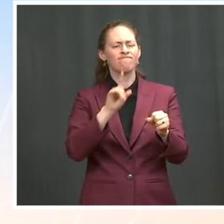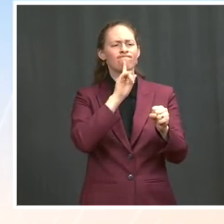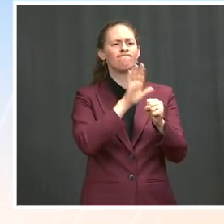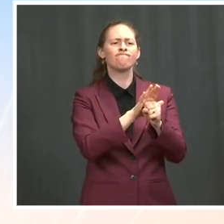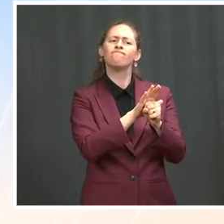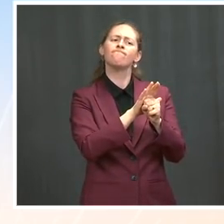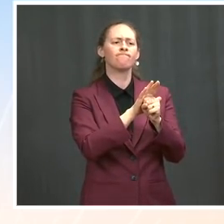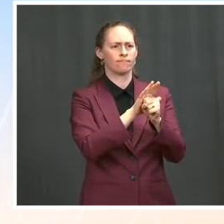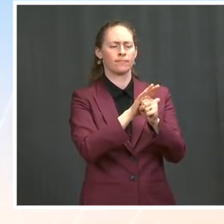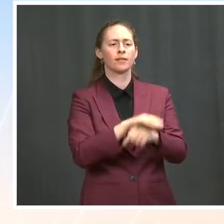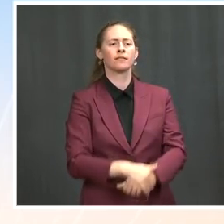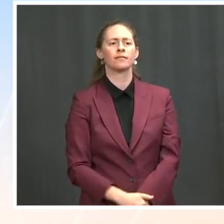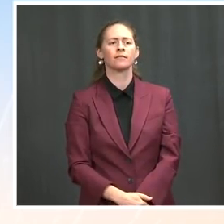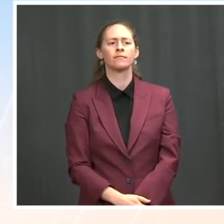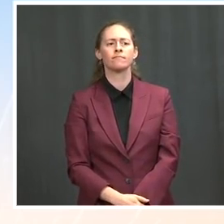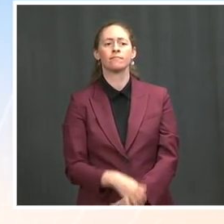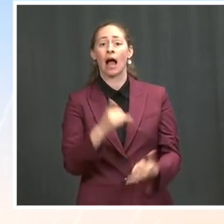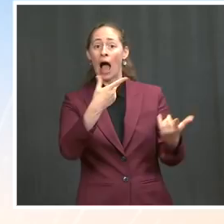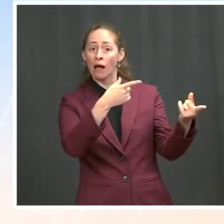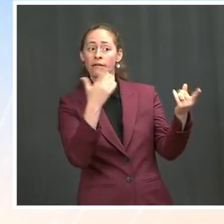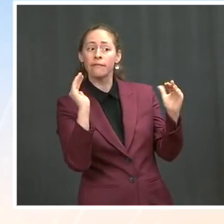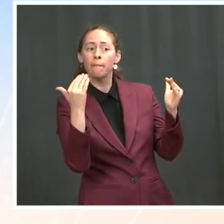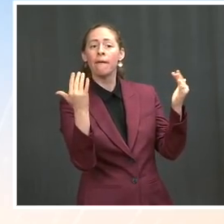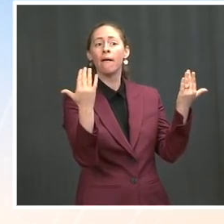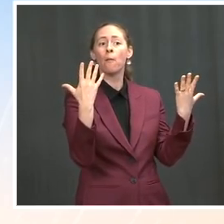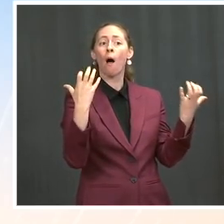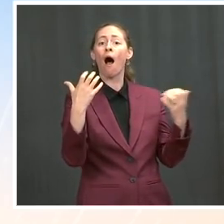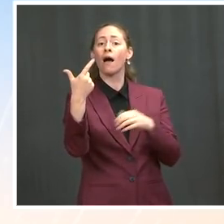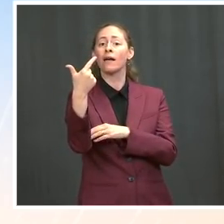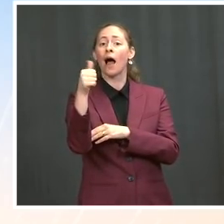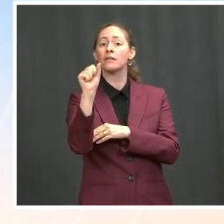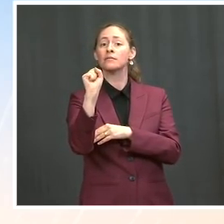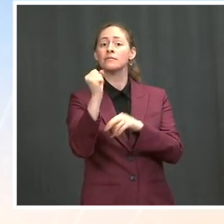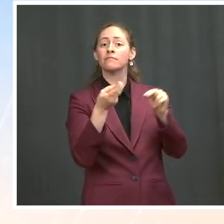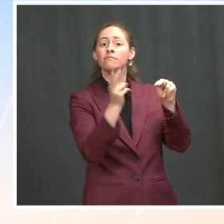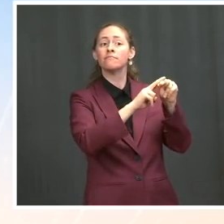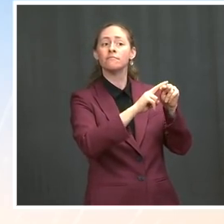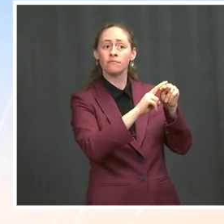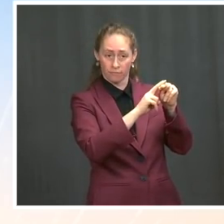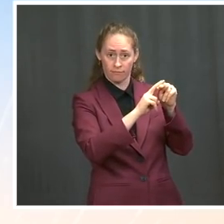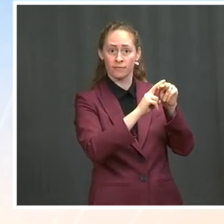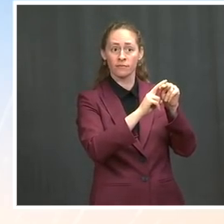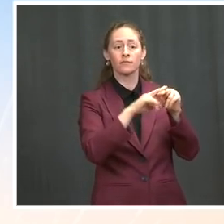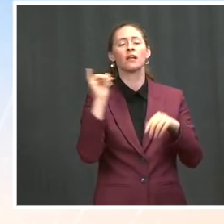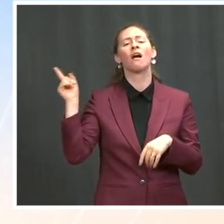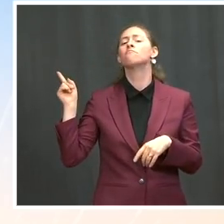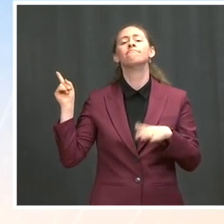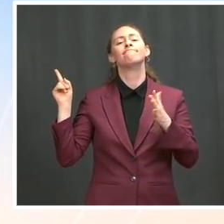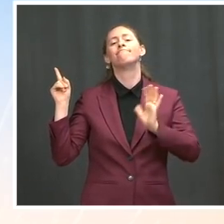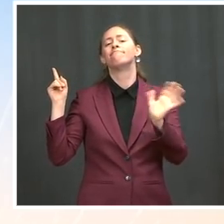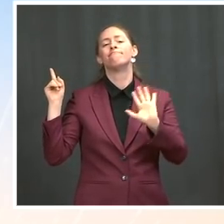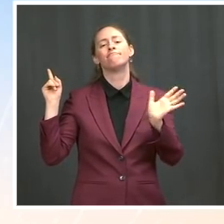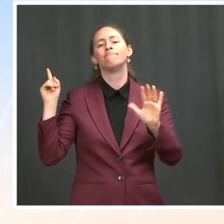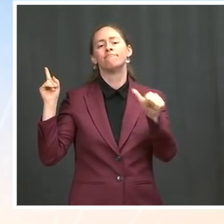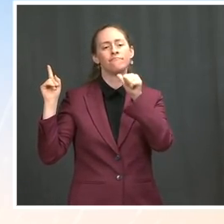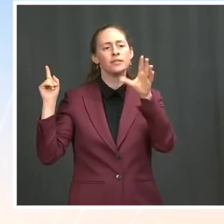tax would do exactly that. So that is a nonstarter for him. I'd also note, for the mathematicians in the room: